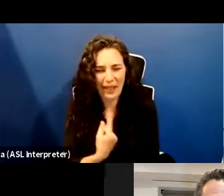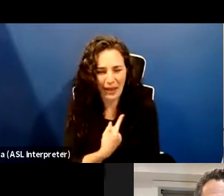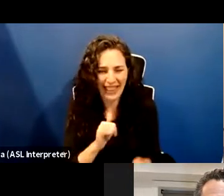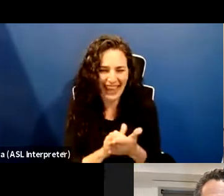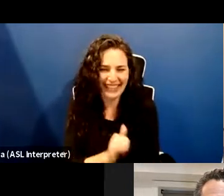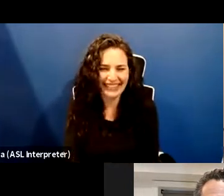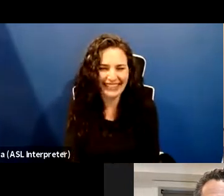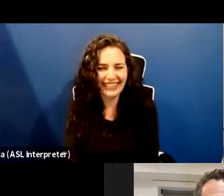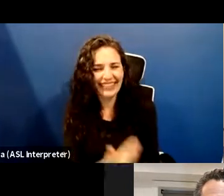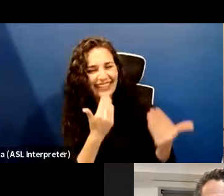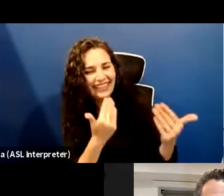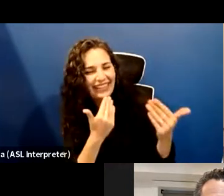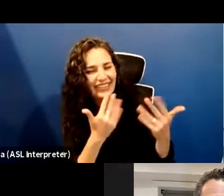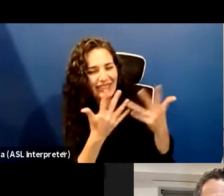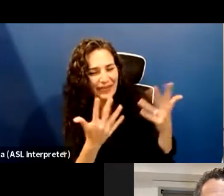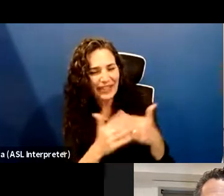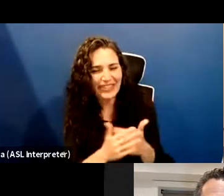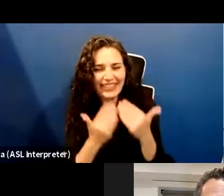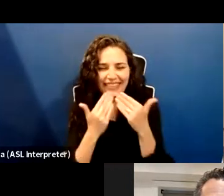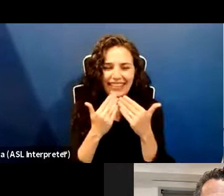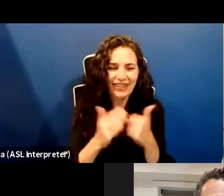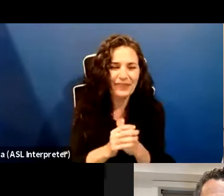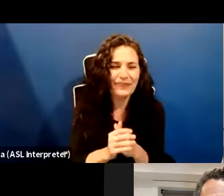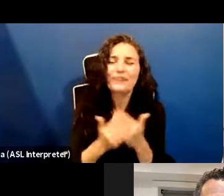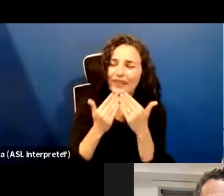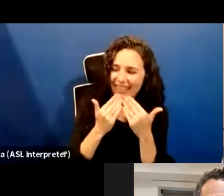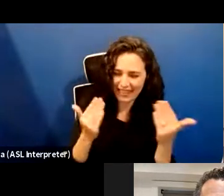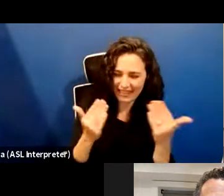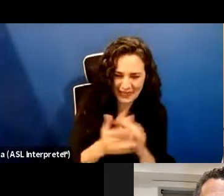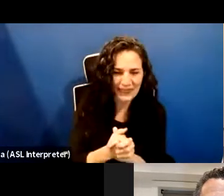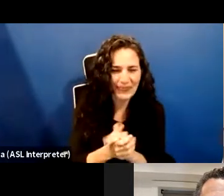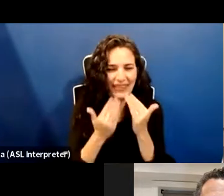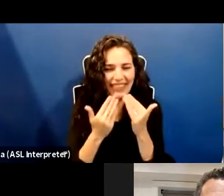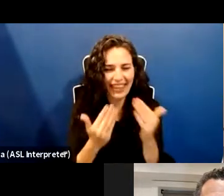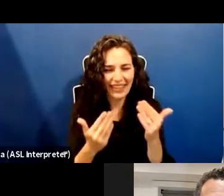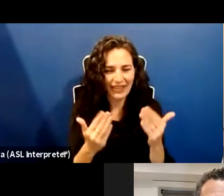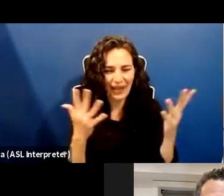Thank you so much. - Thank you, Steve. Thank you, Steve. Thank you, Steve. Thanks everyone.